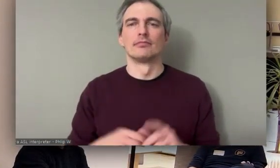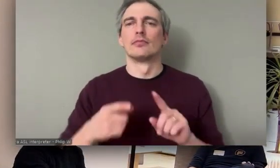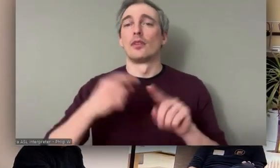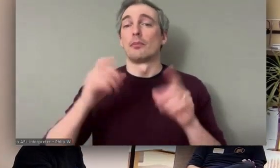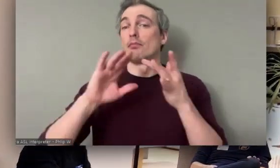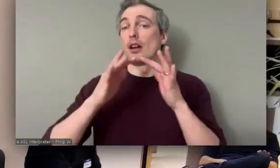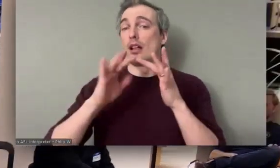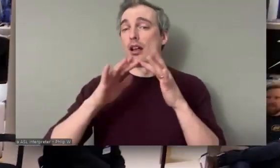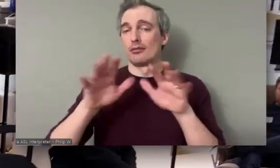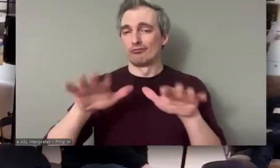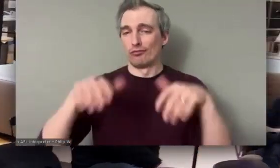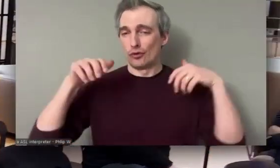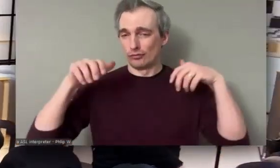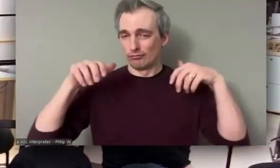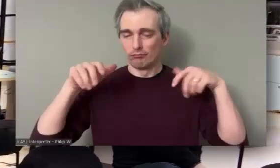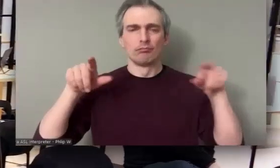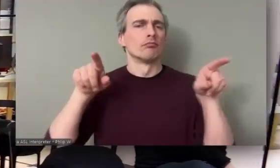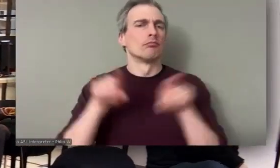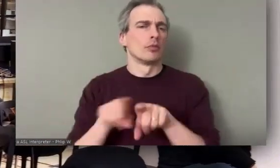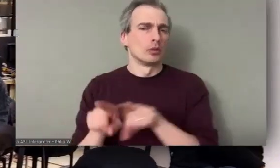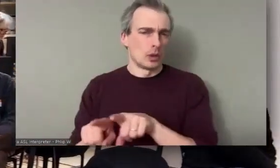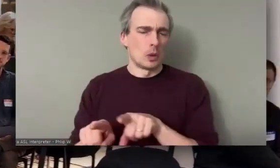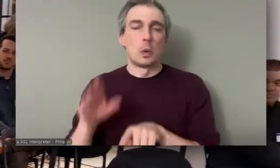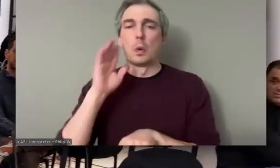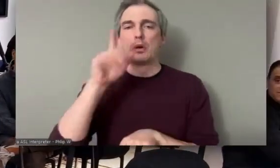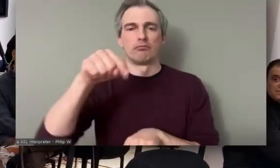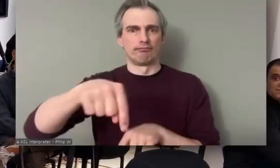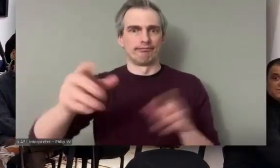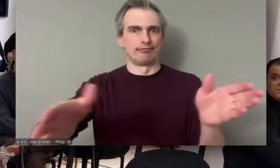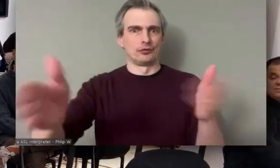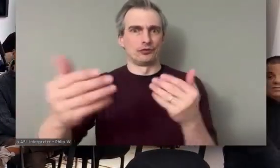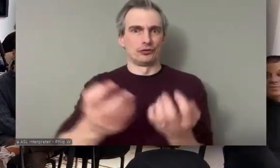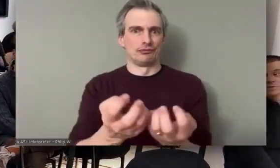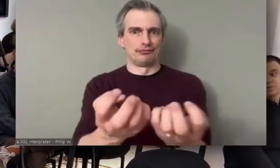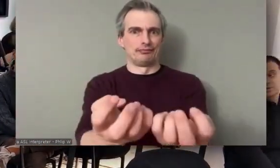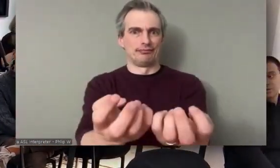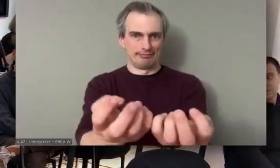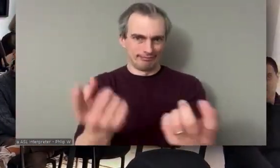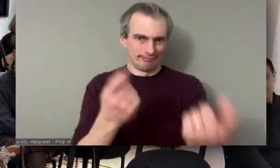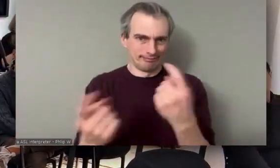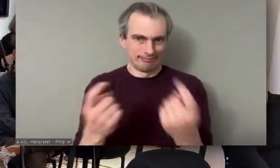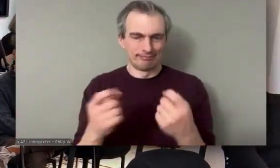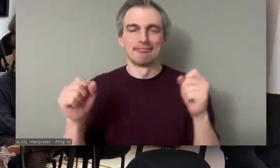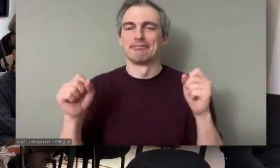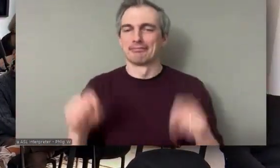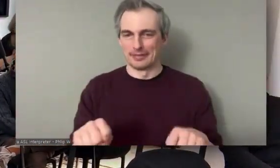And then we're also gonna be taking questions from you all, and we're gonna go one by one.